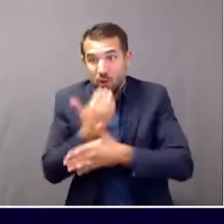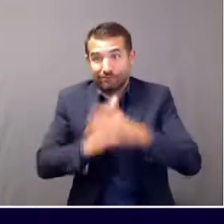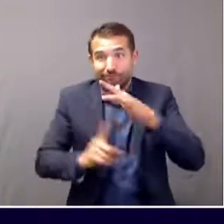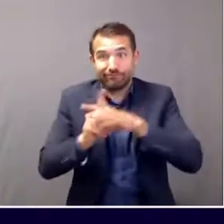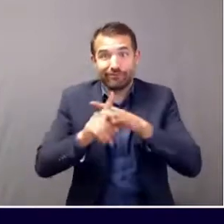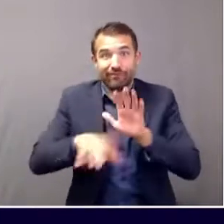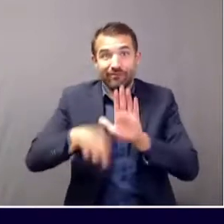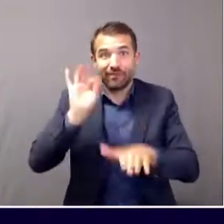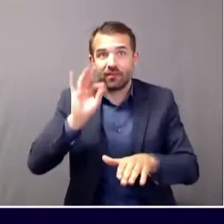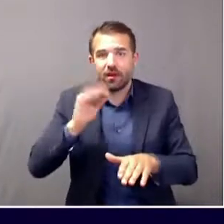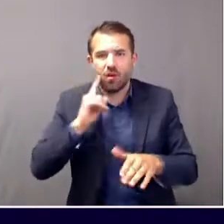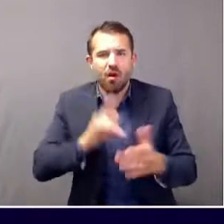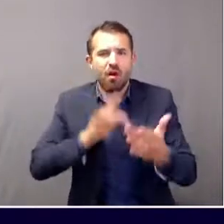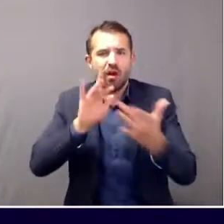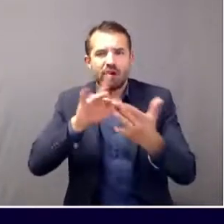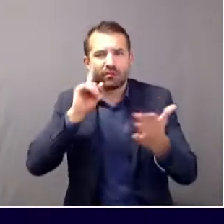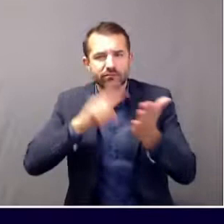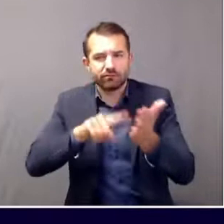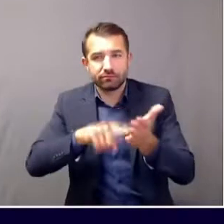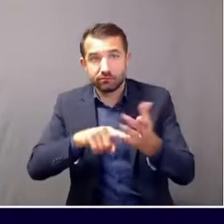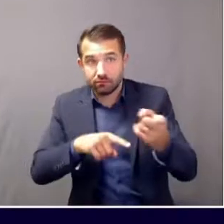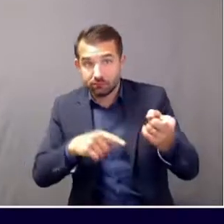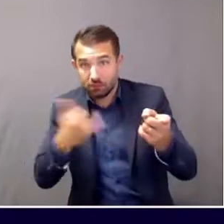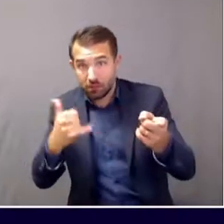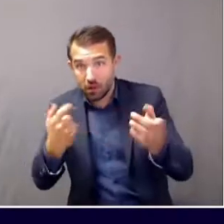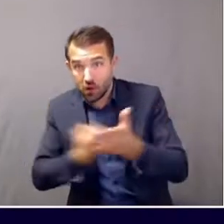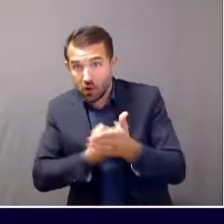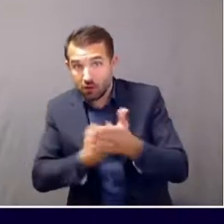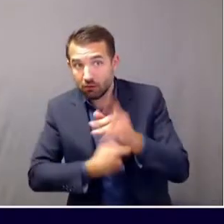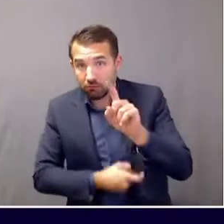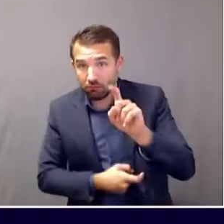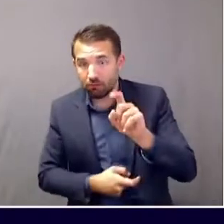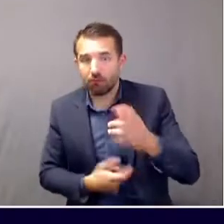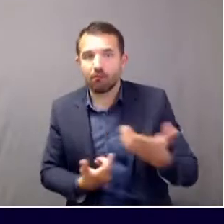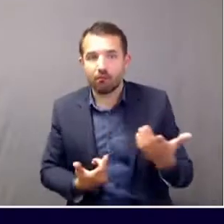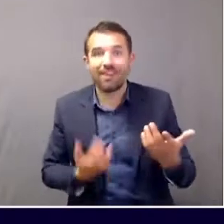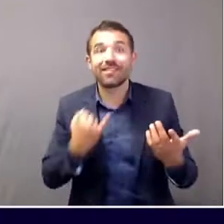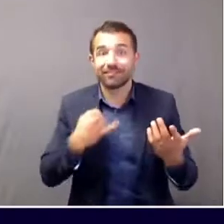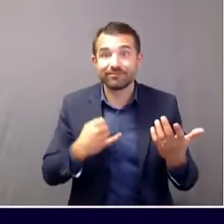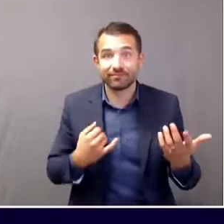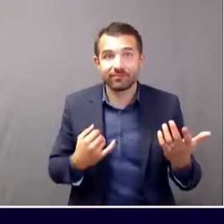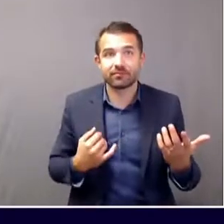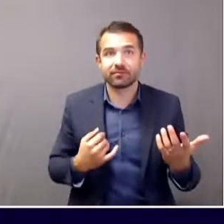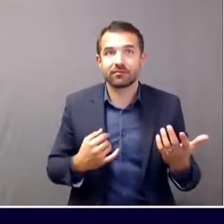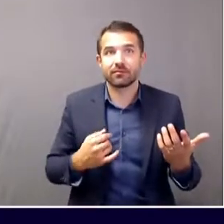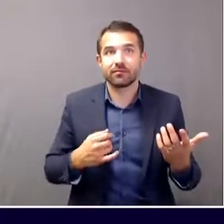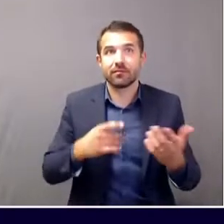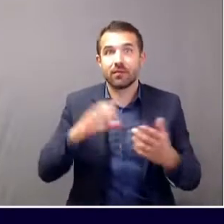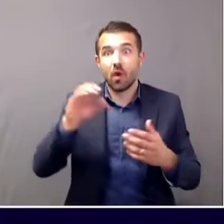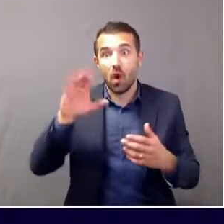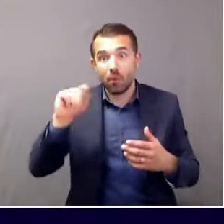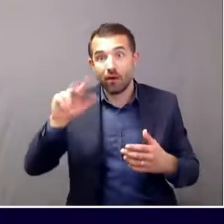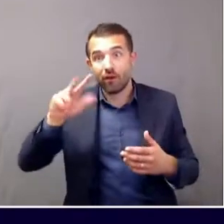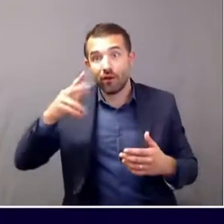racer you play hockey have you been on the ice were you on the